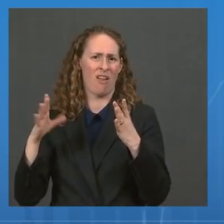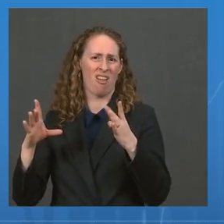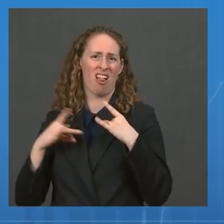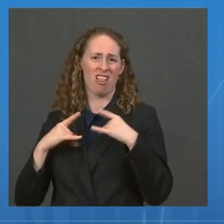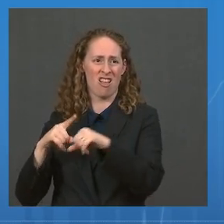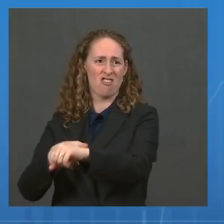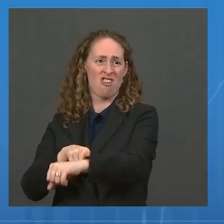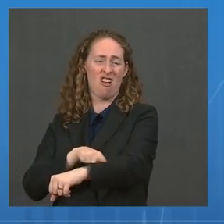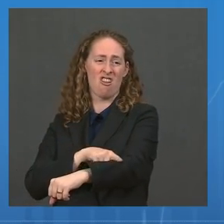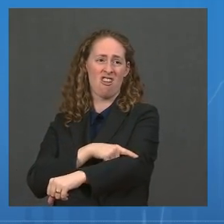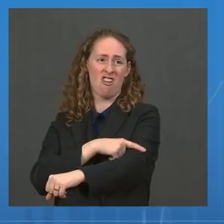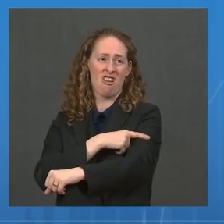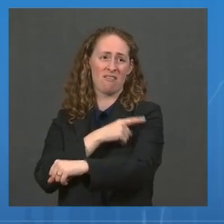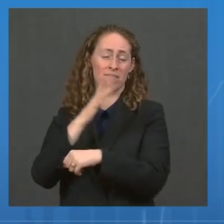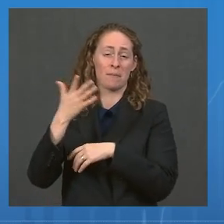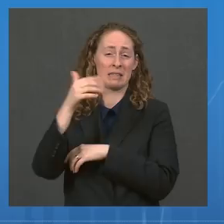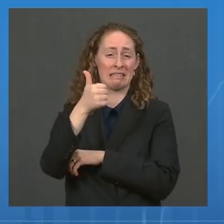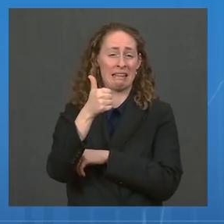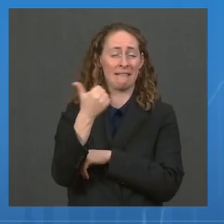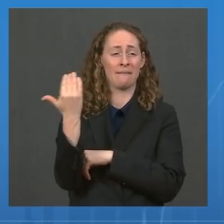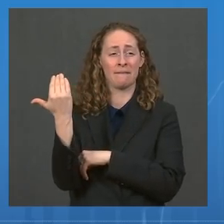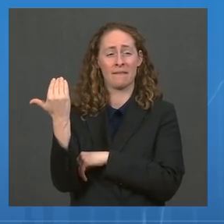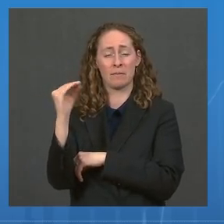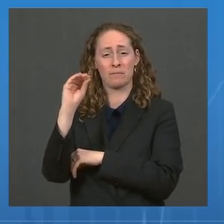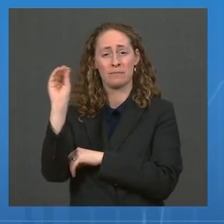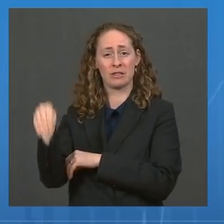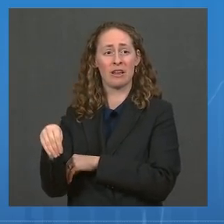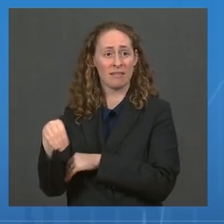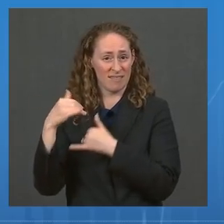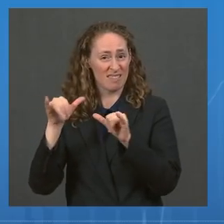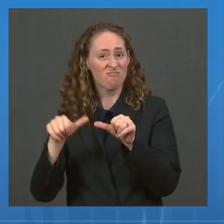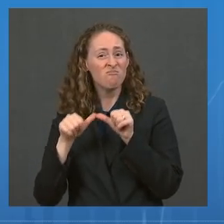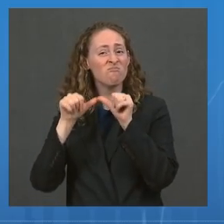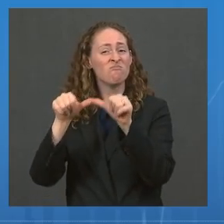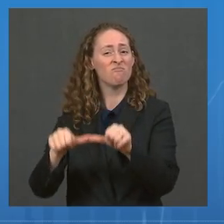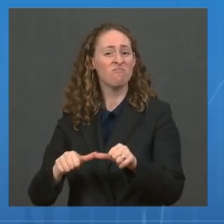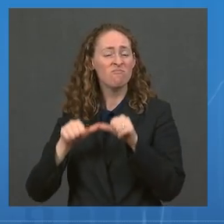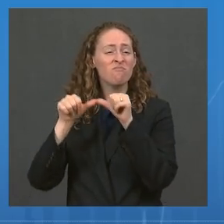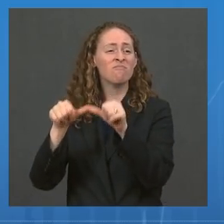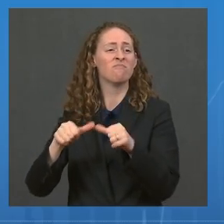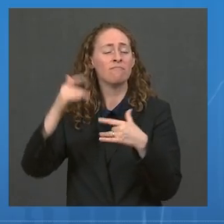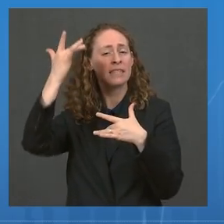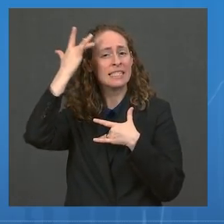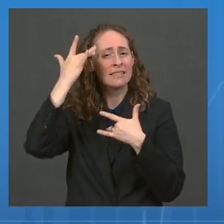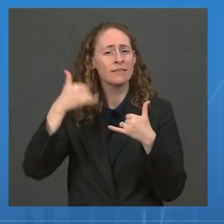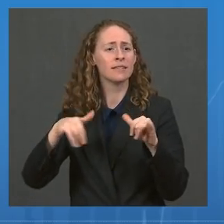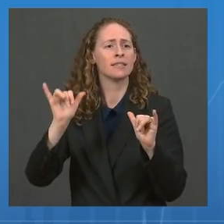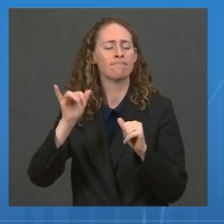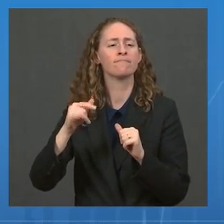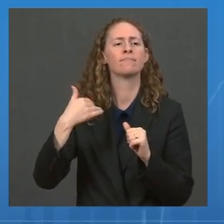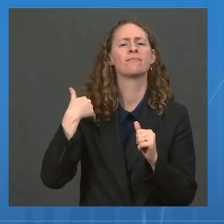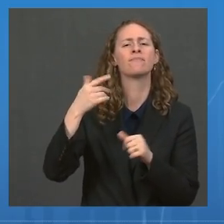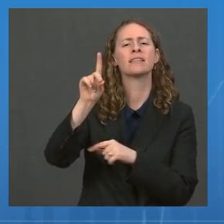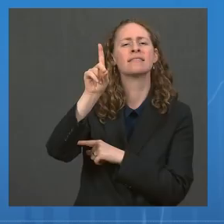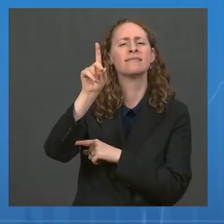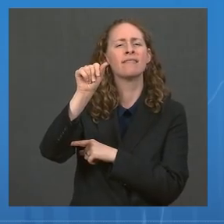And so, that was certainly softer scientific data to inform us, but among the things that people were considering.